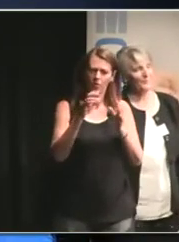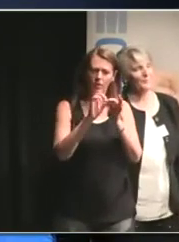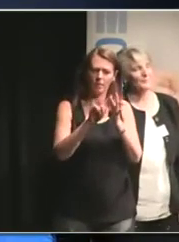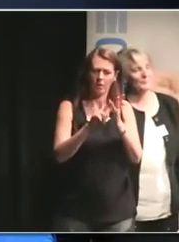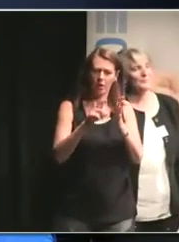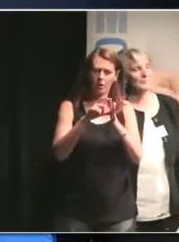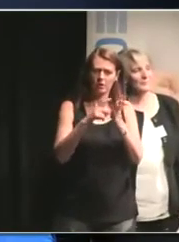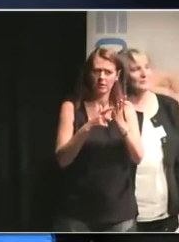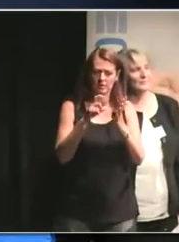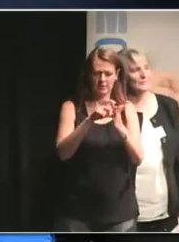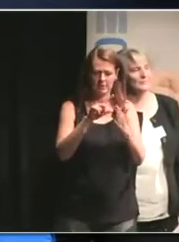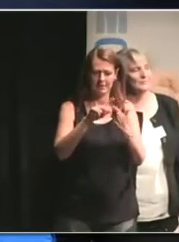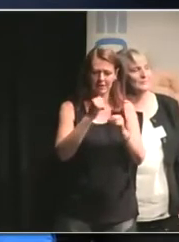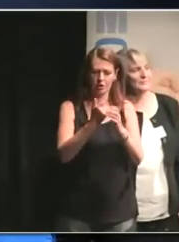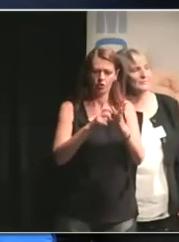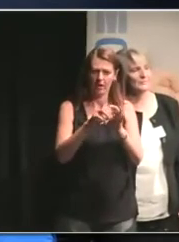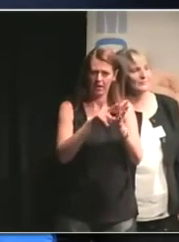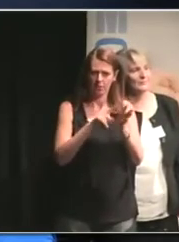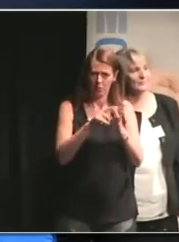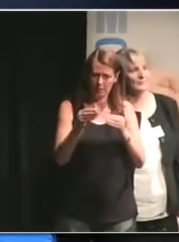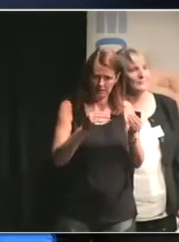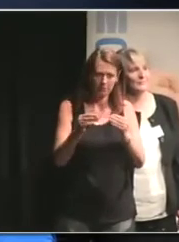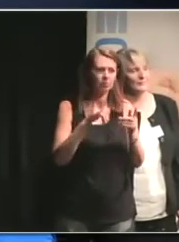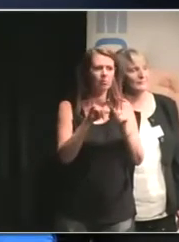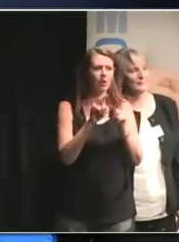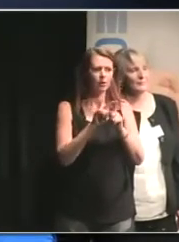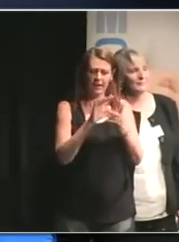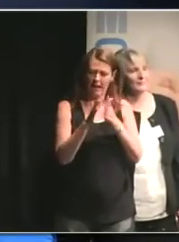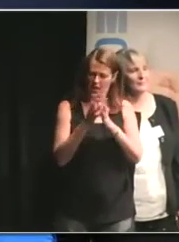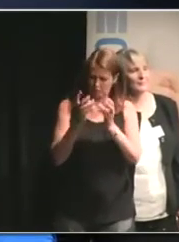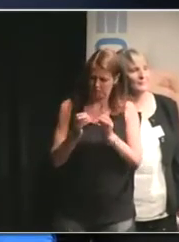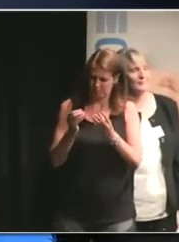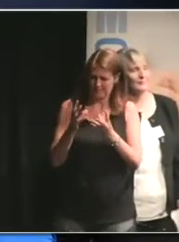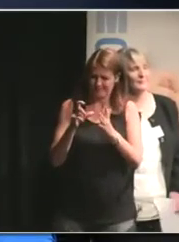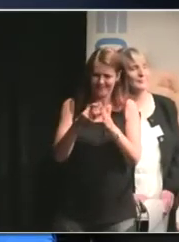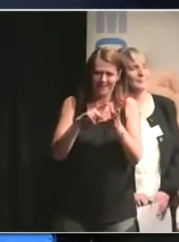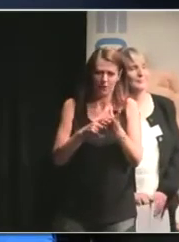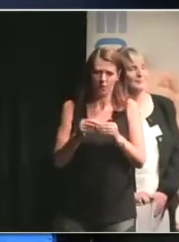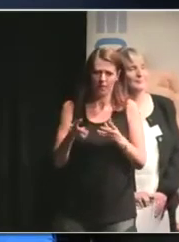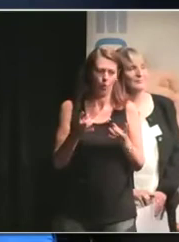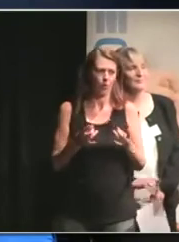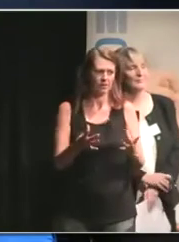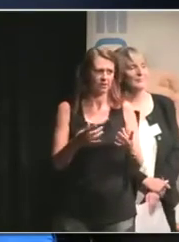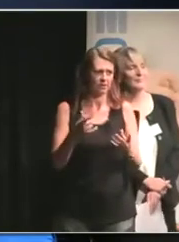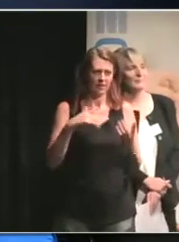alternatively at the other end, how we actually deal with the waste? [INAUDABLE] PROF. JOHN WARNER: